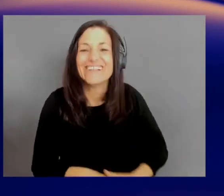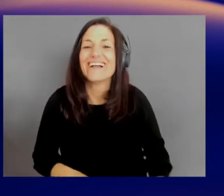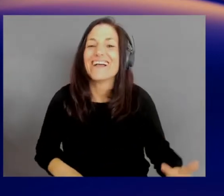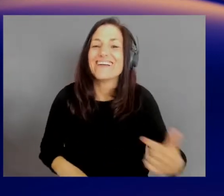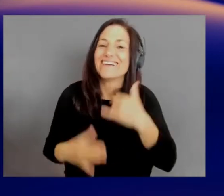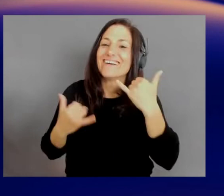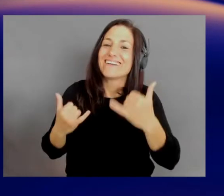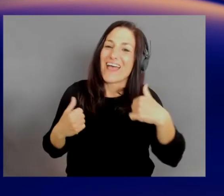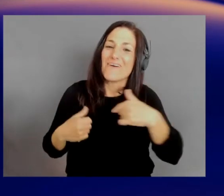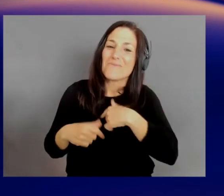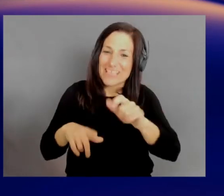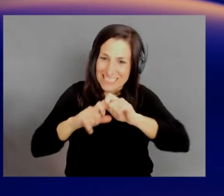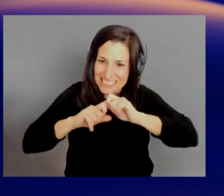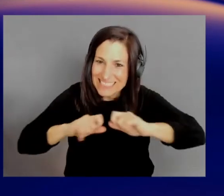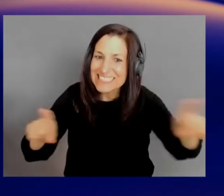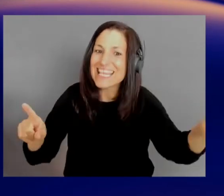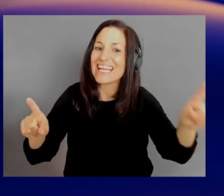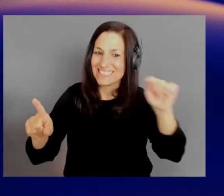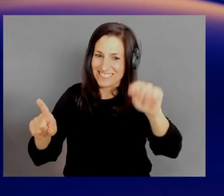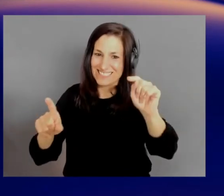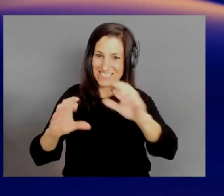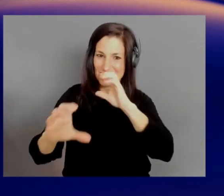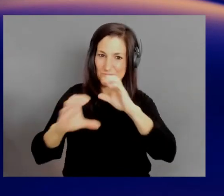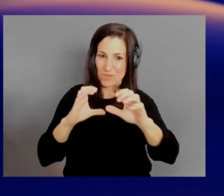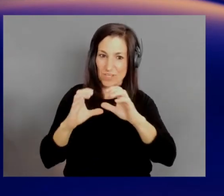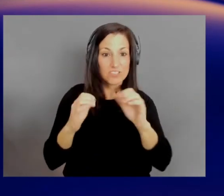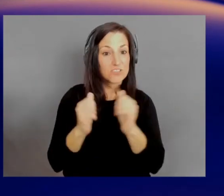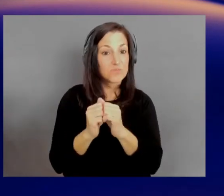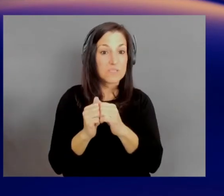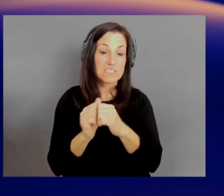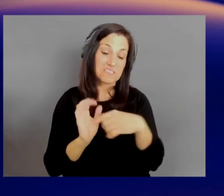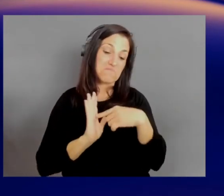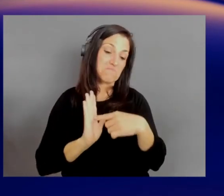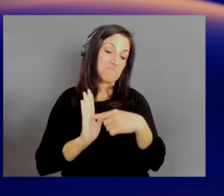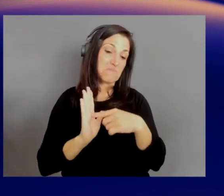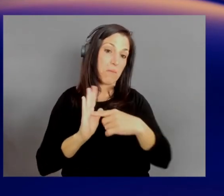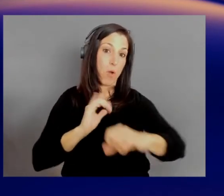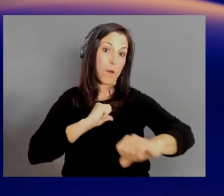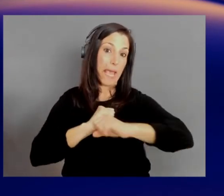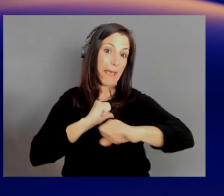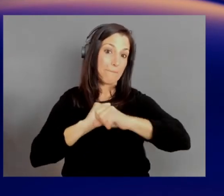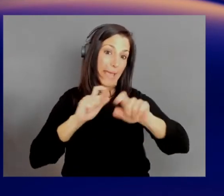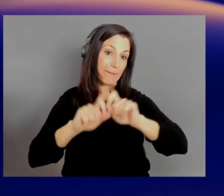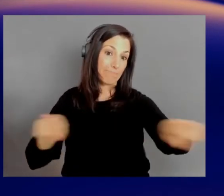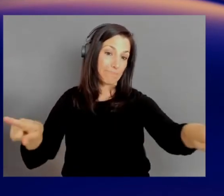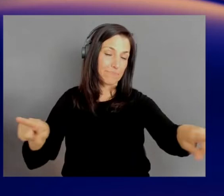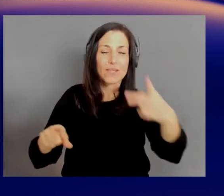So I'll just start with a demo campaign. Here's where we see the standard channels that Pinpoint supports.